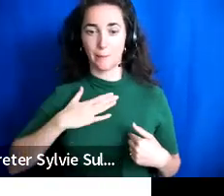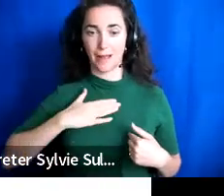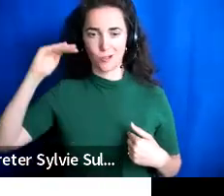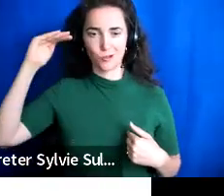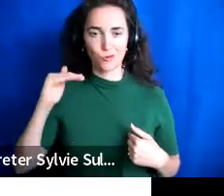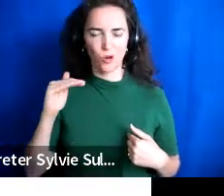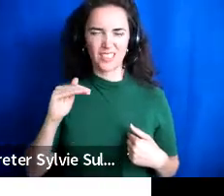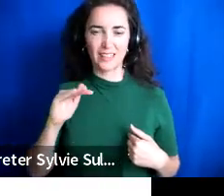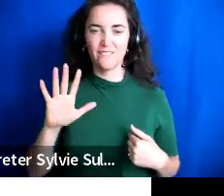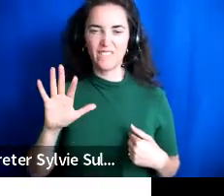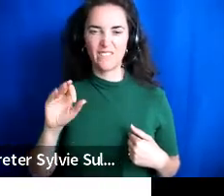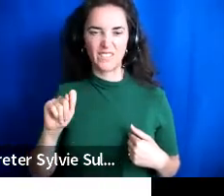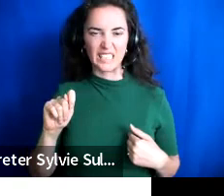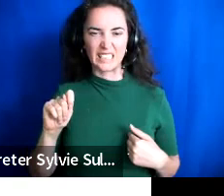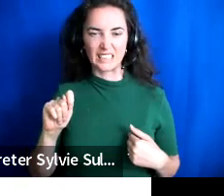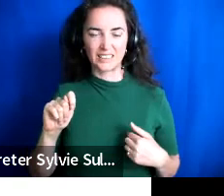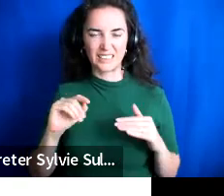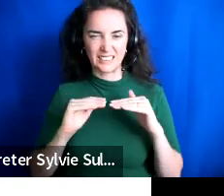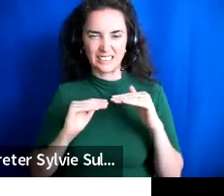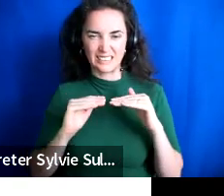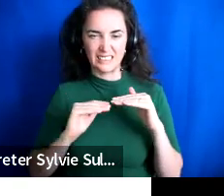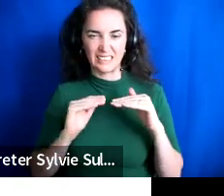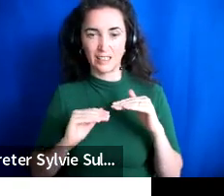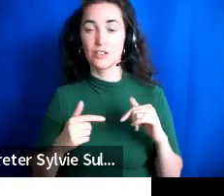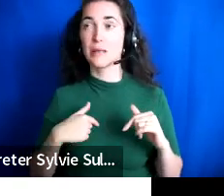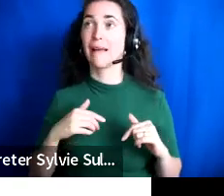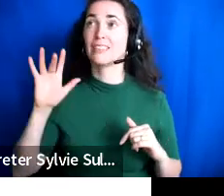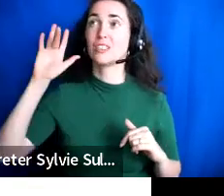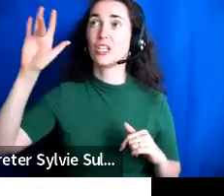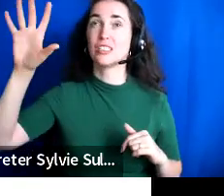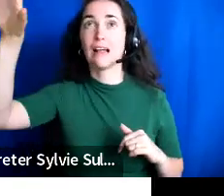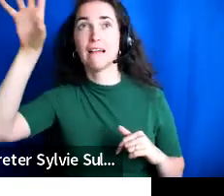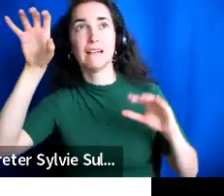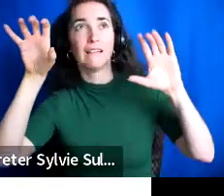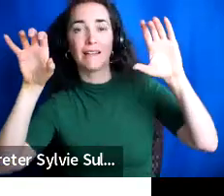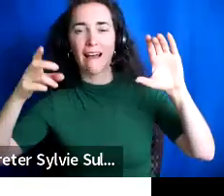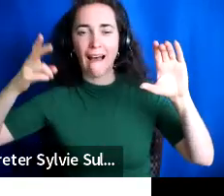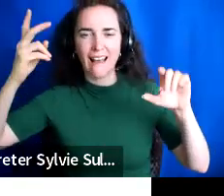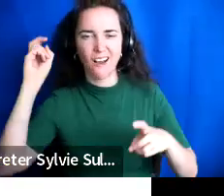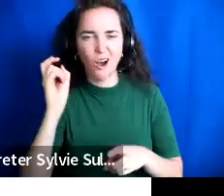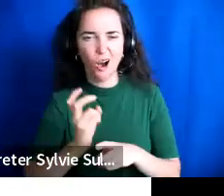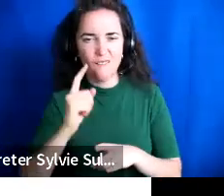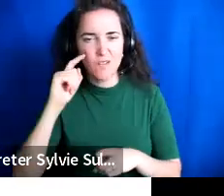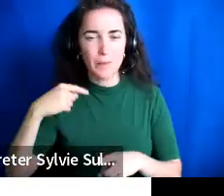So I always had problems, you know, with reaching things are better up high on the shelves, you know.